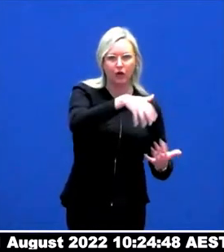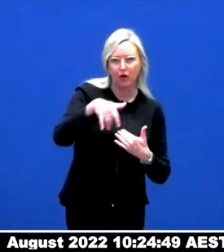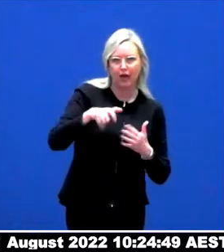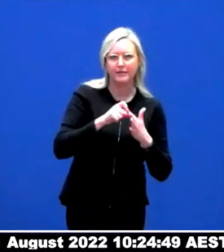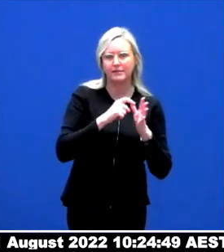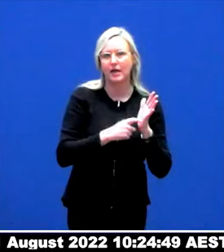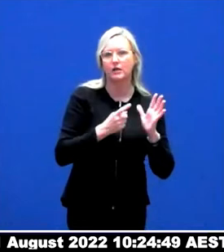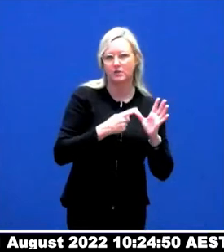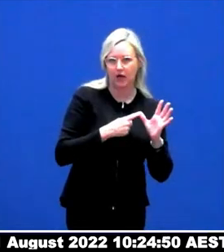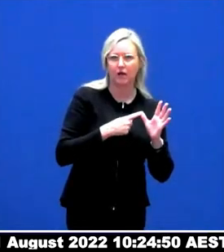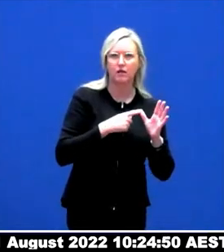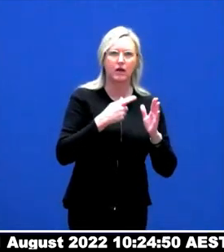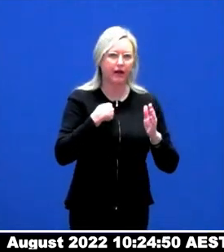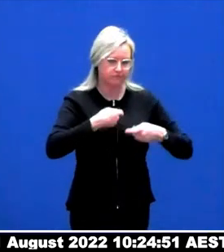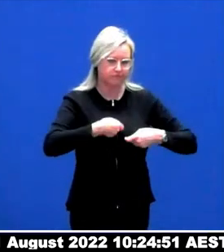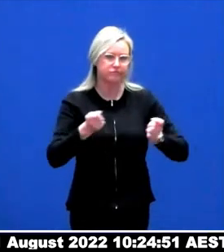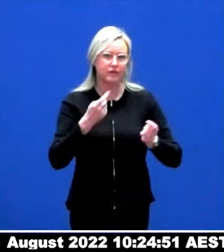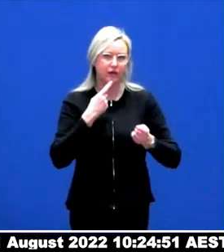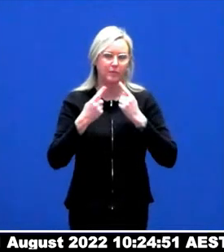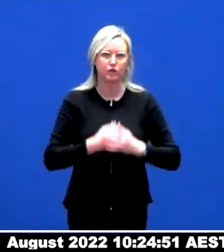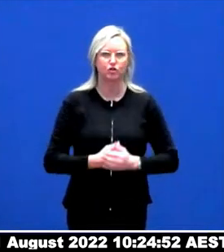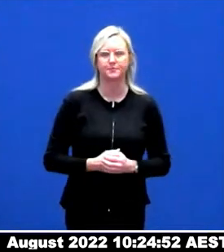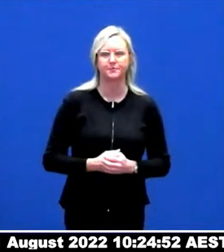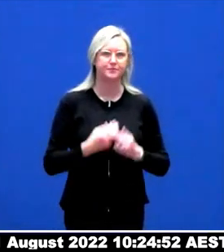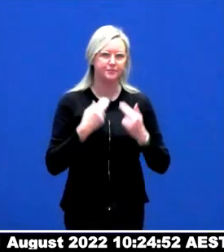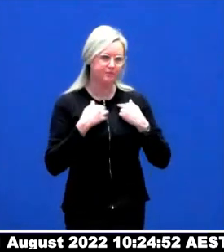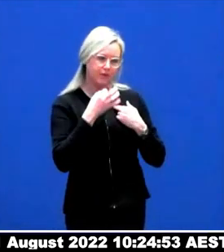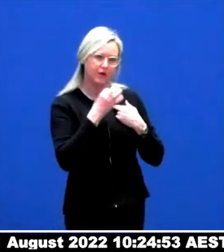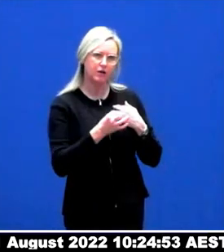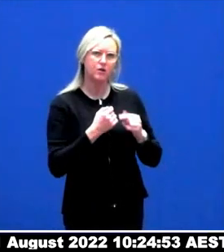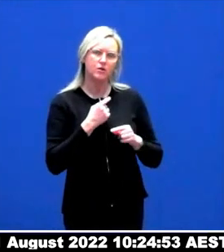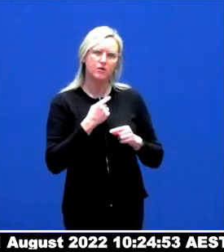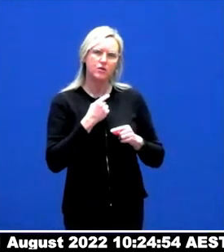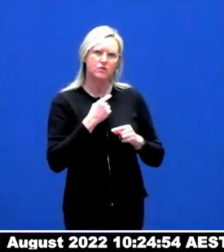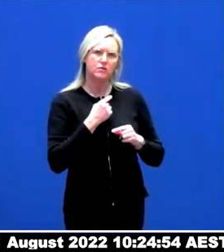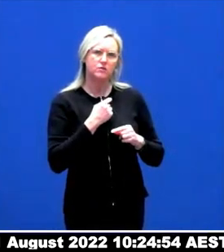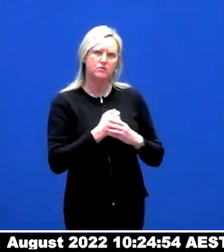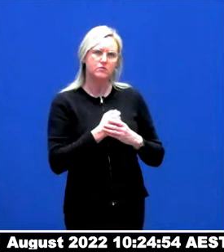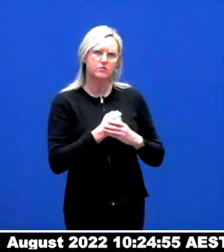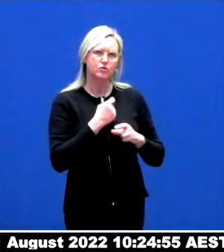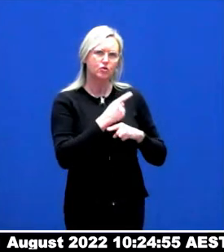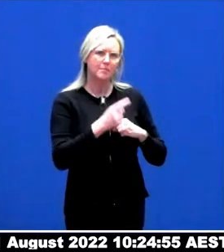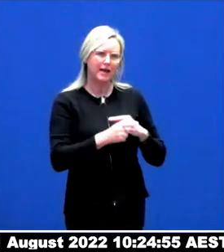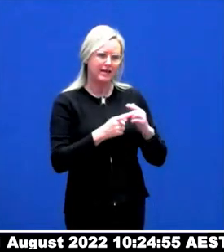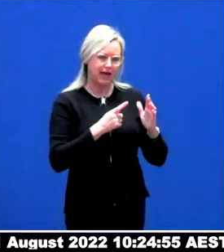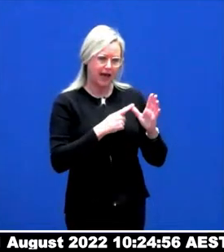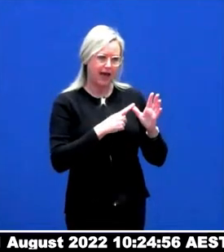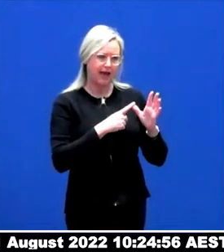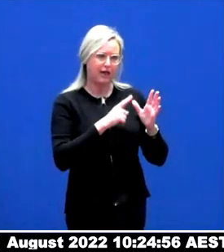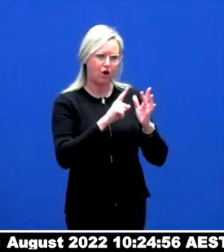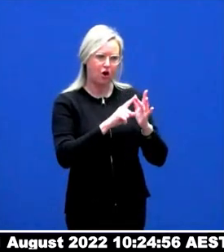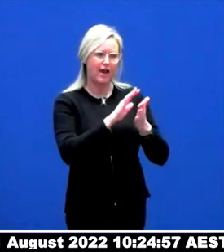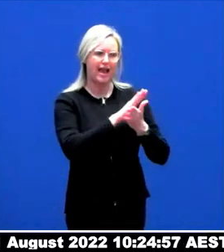Just in terms of the reference that you've made to the AIHW and also to the